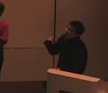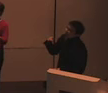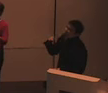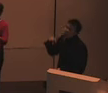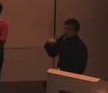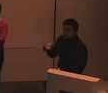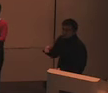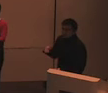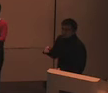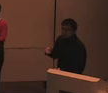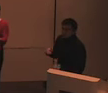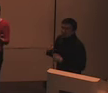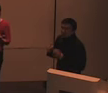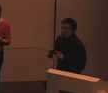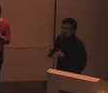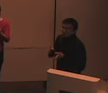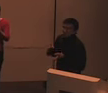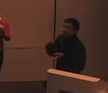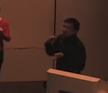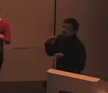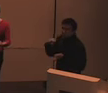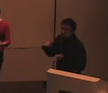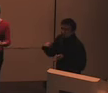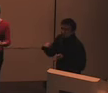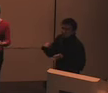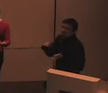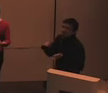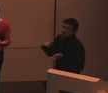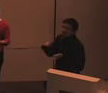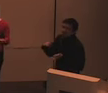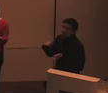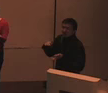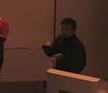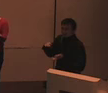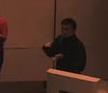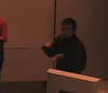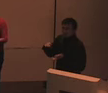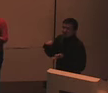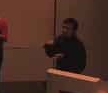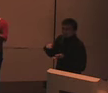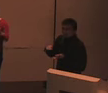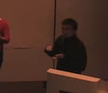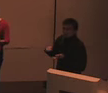the modern architecture likes to divide architecture clearly,